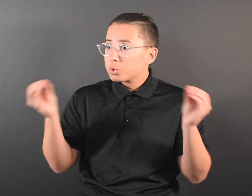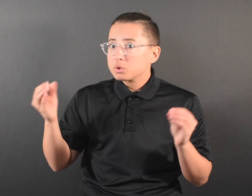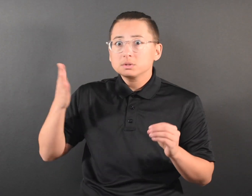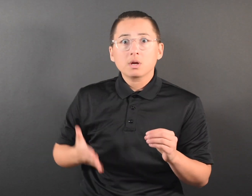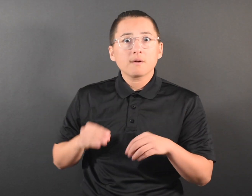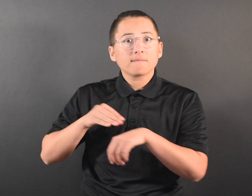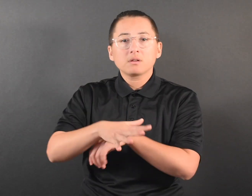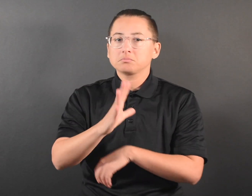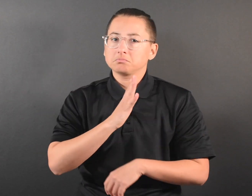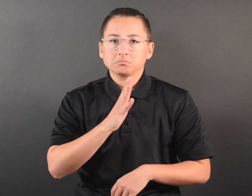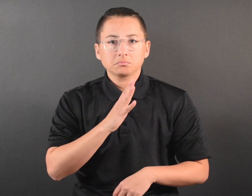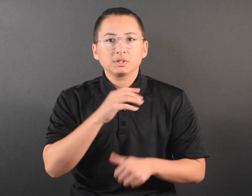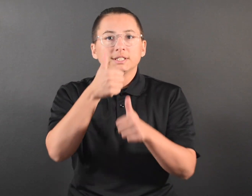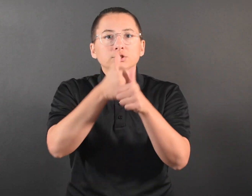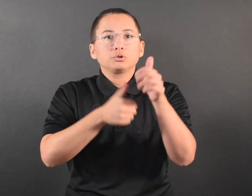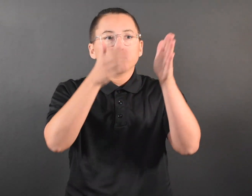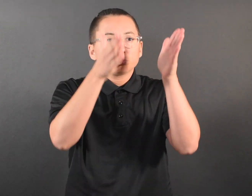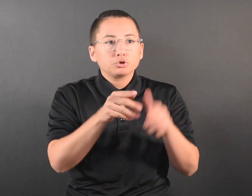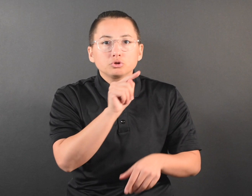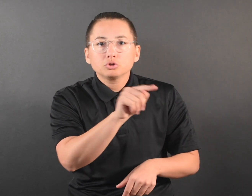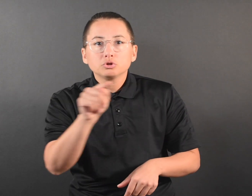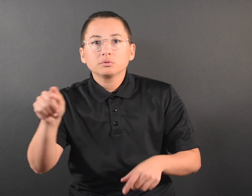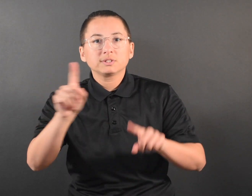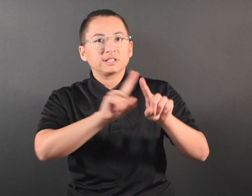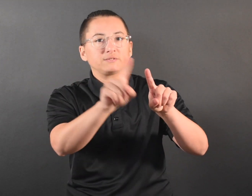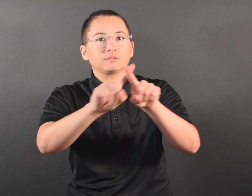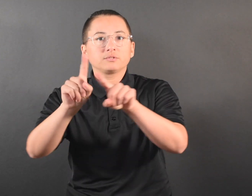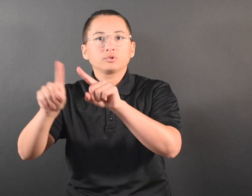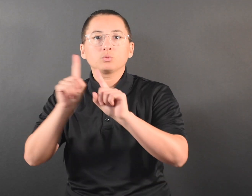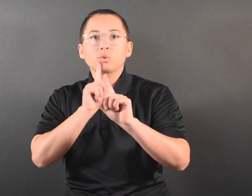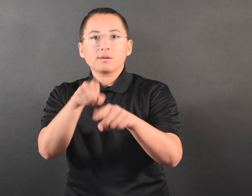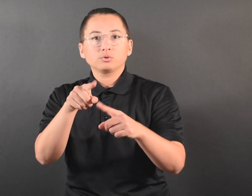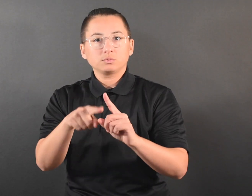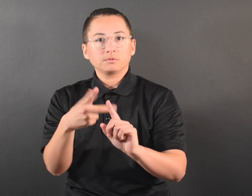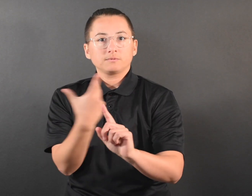is also OK if you do not have any side effects. Each person responds differently to vaccines.